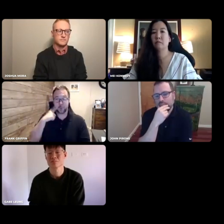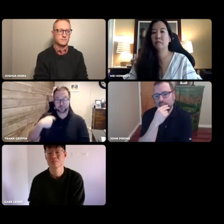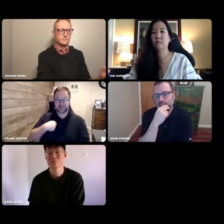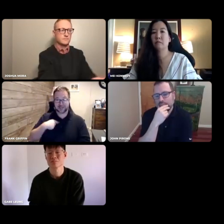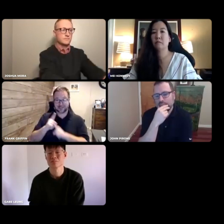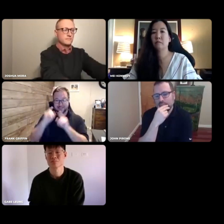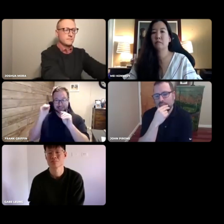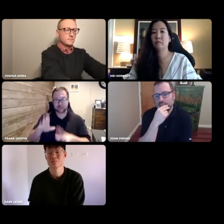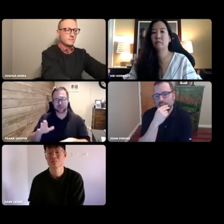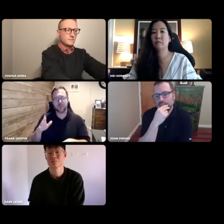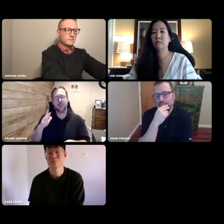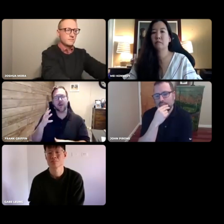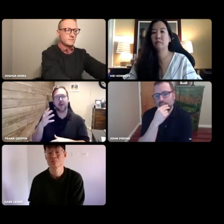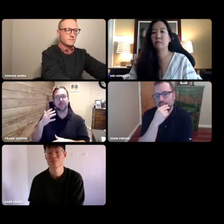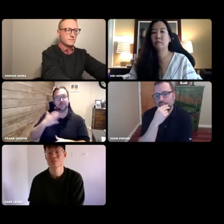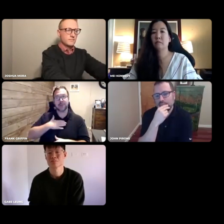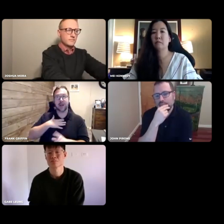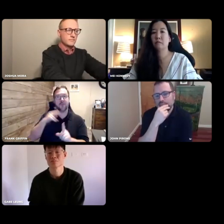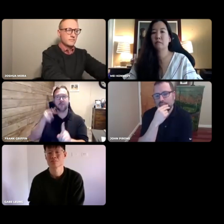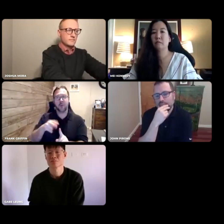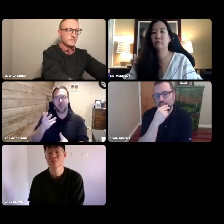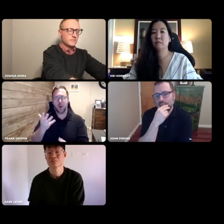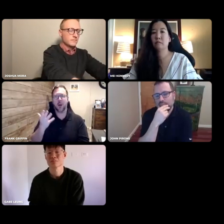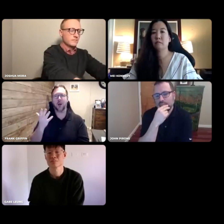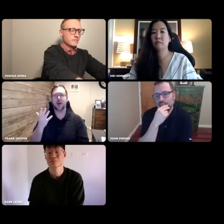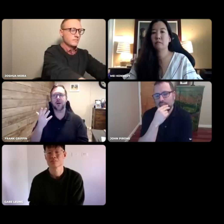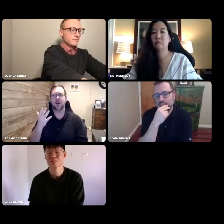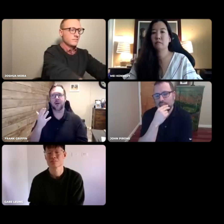in person? Everything has to be online.